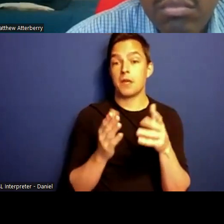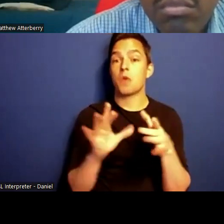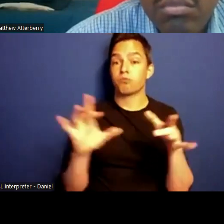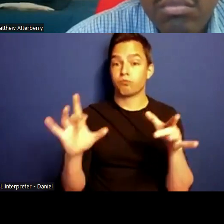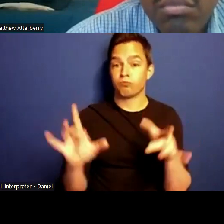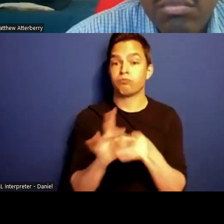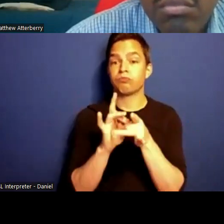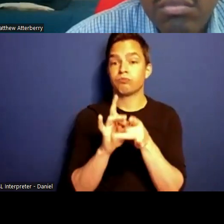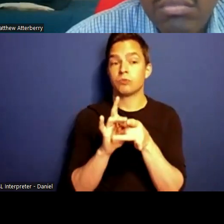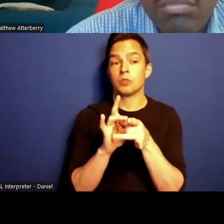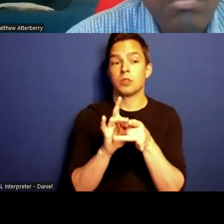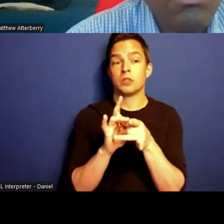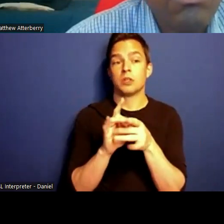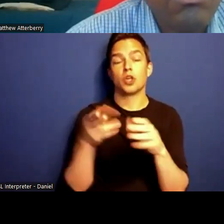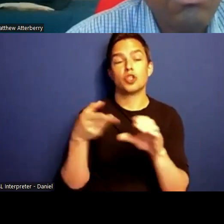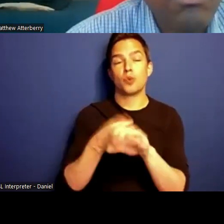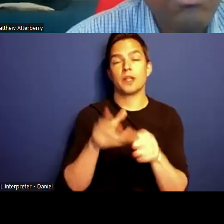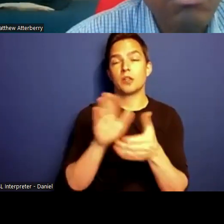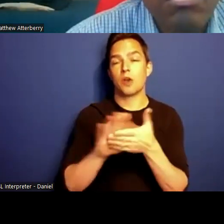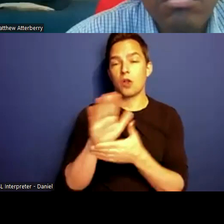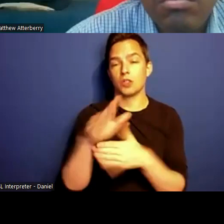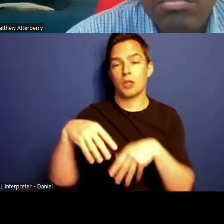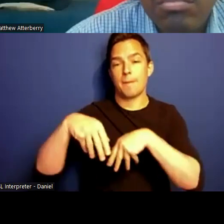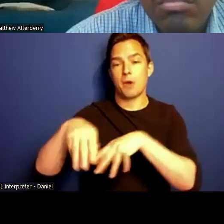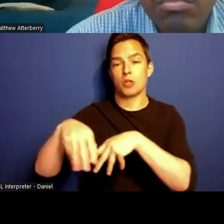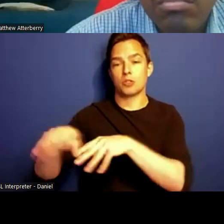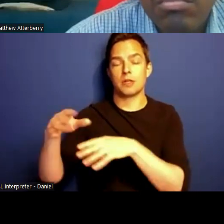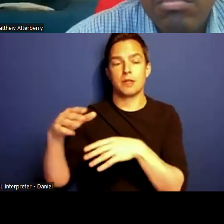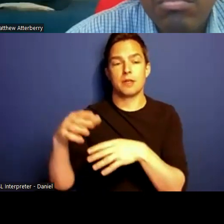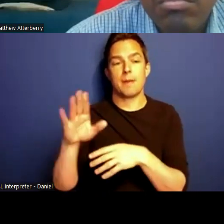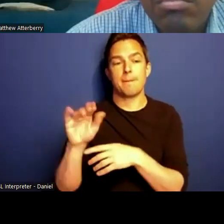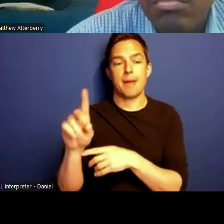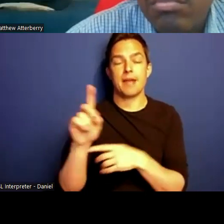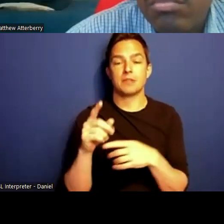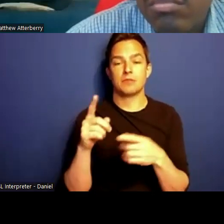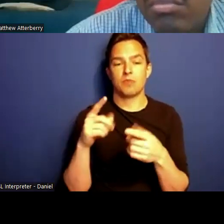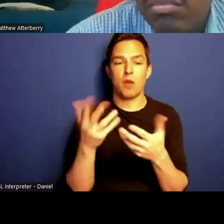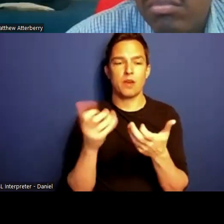college marching band as I had wanted to do when I started undergrad and that ultimately didn't